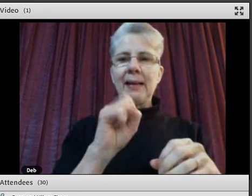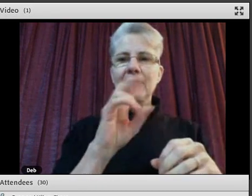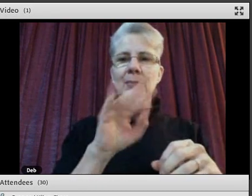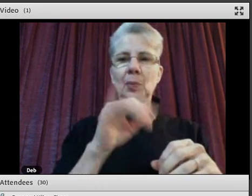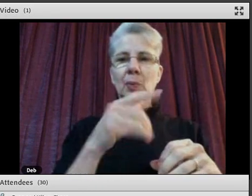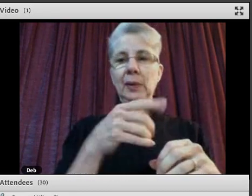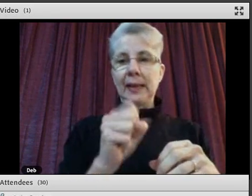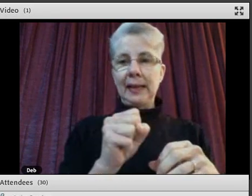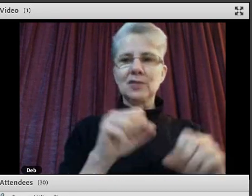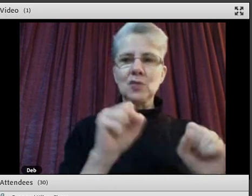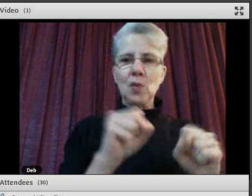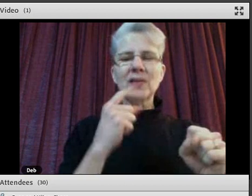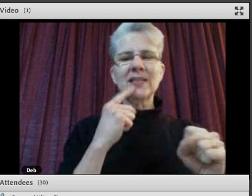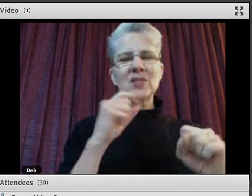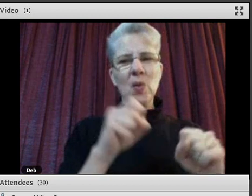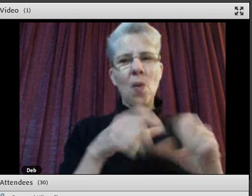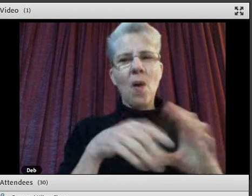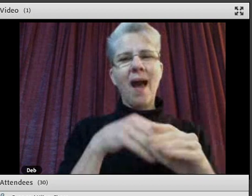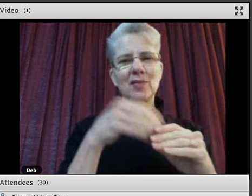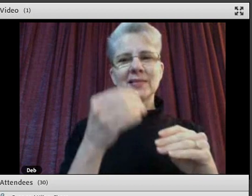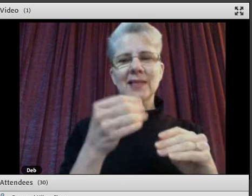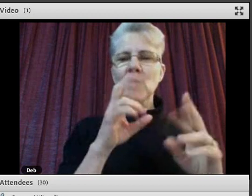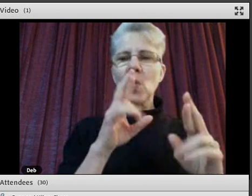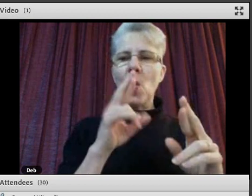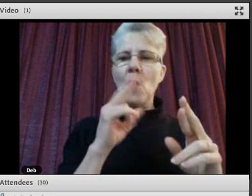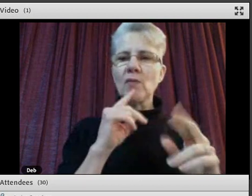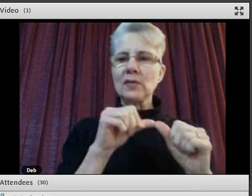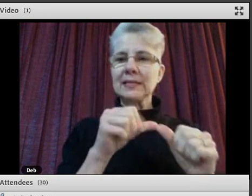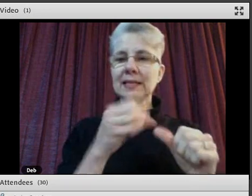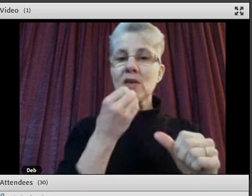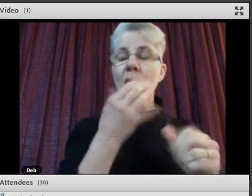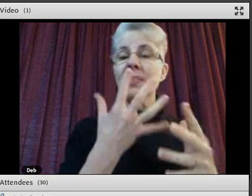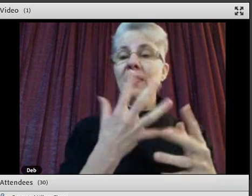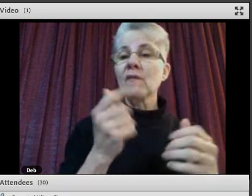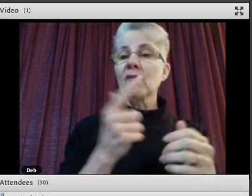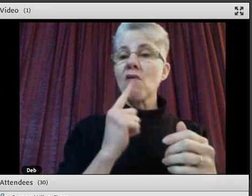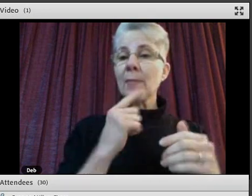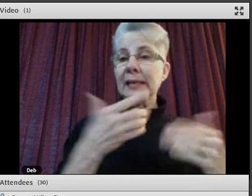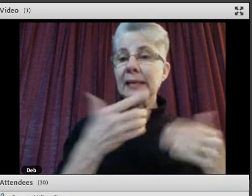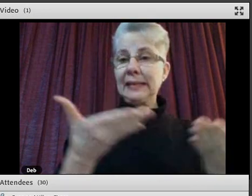Hilary: Yeah, it's a little chilly outside. So hope you're all staying warm, and thank you so much for being here.